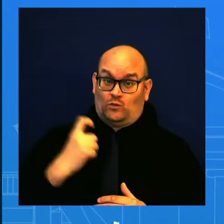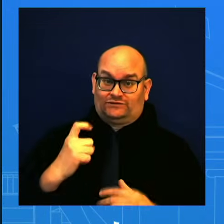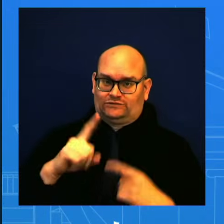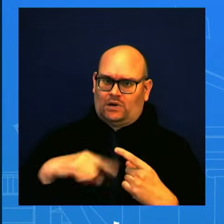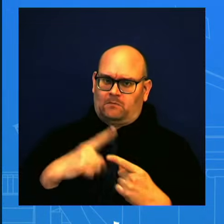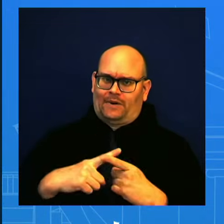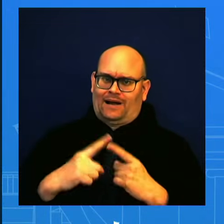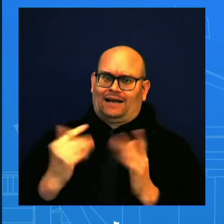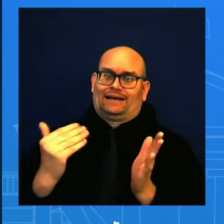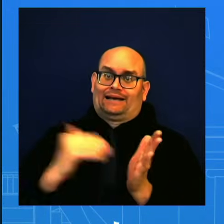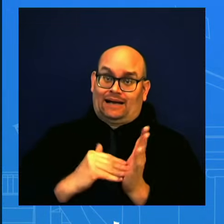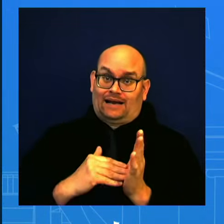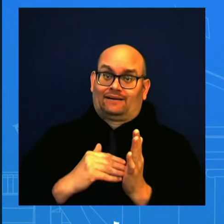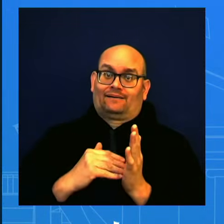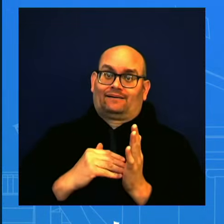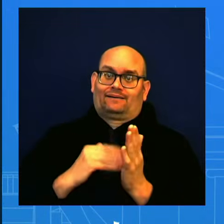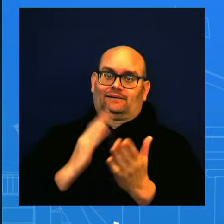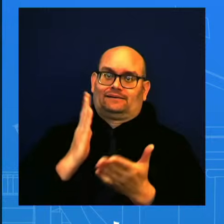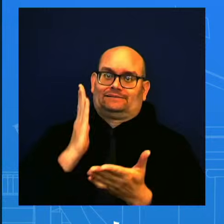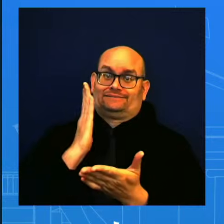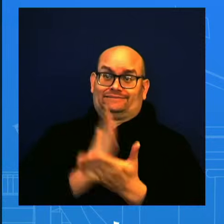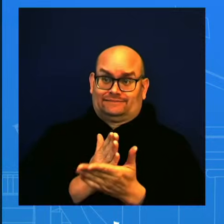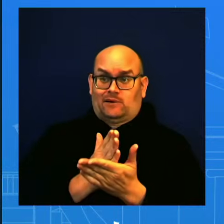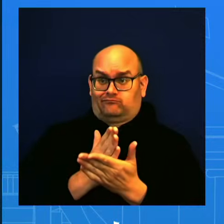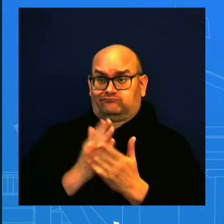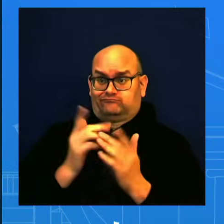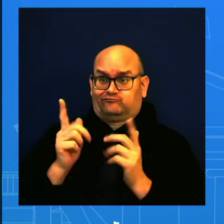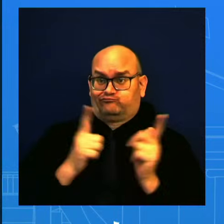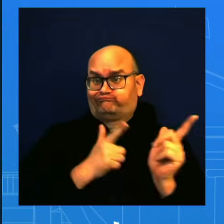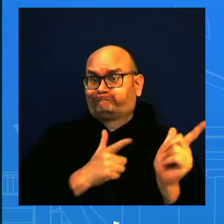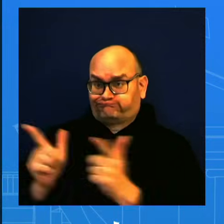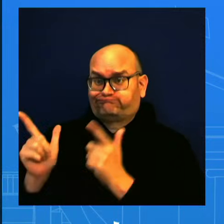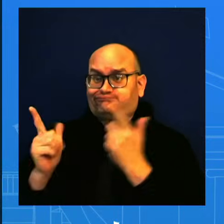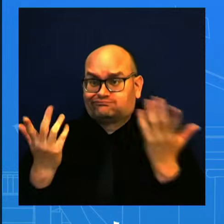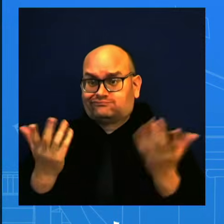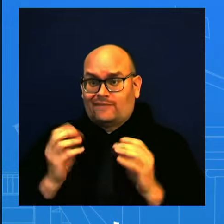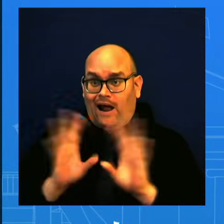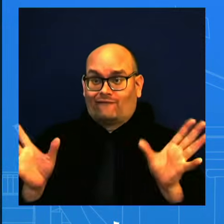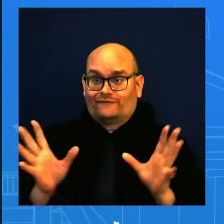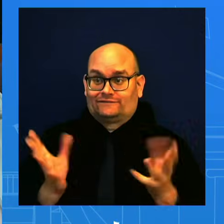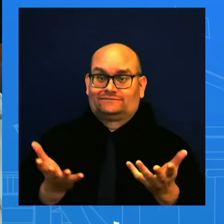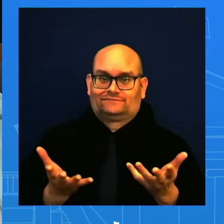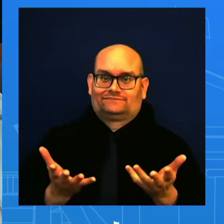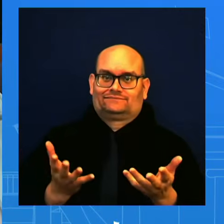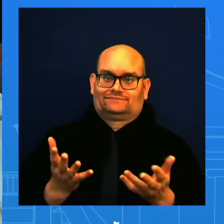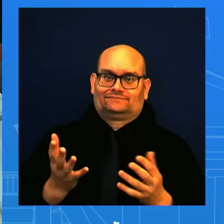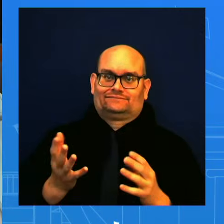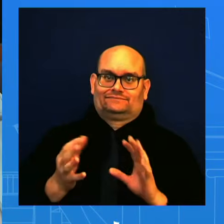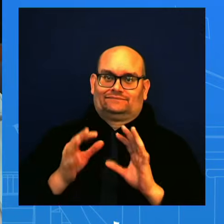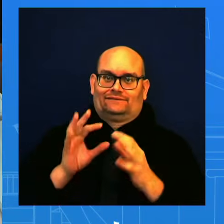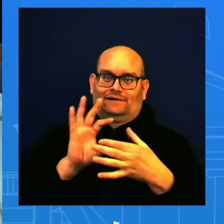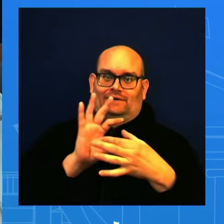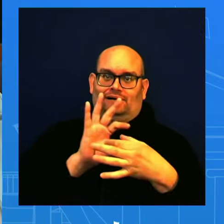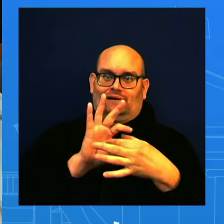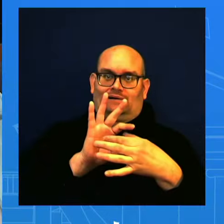He is someone with values that the president appreciates. Obviously, now the vice president does as -- as well, as --